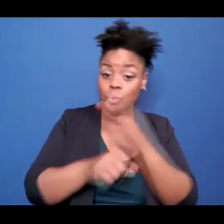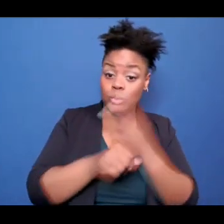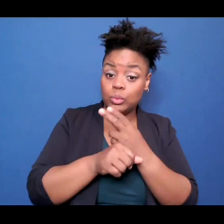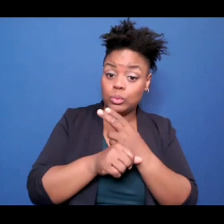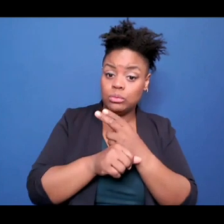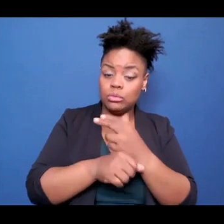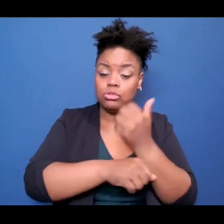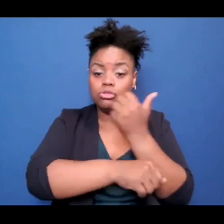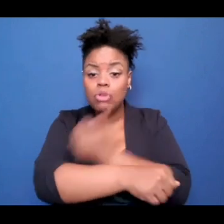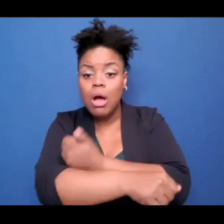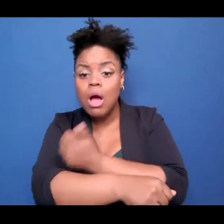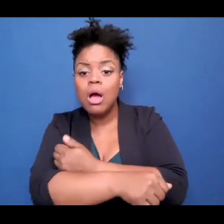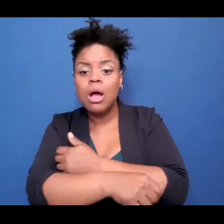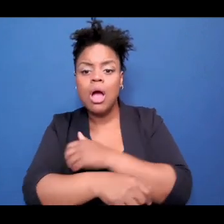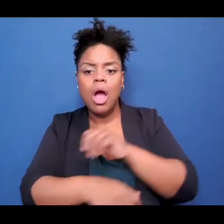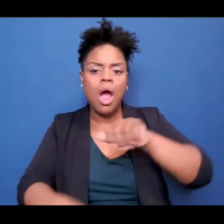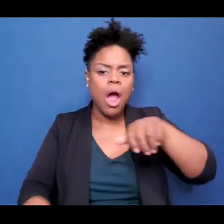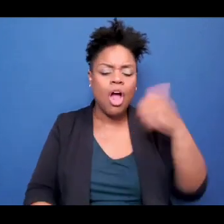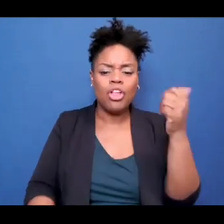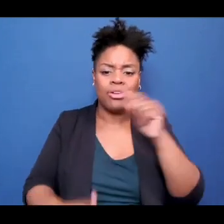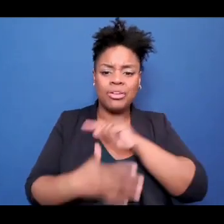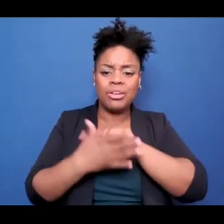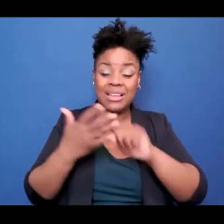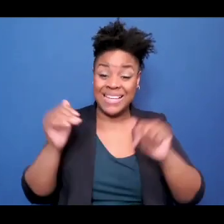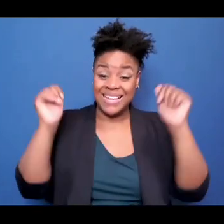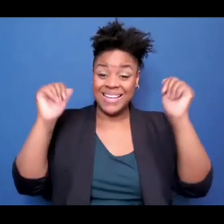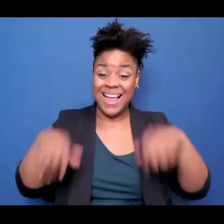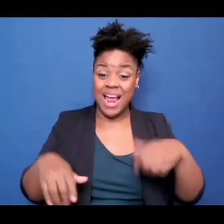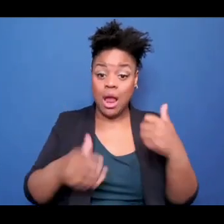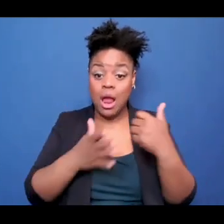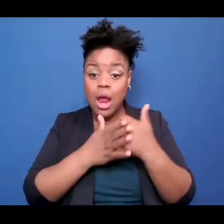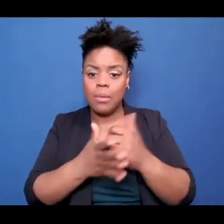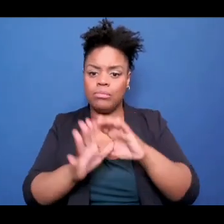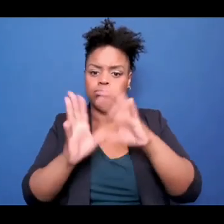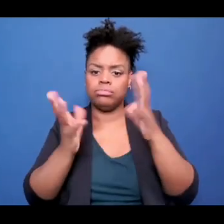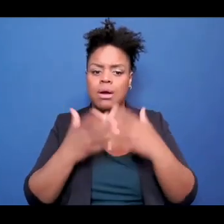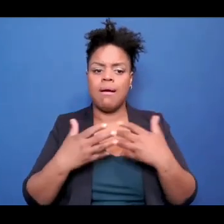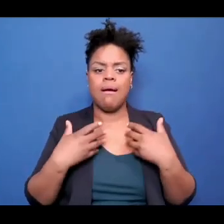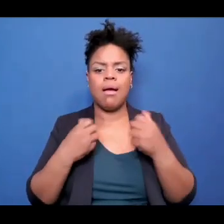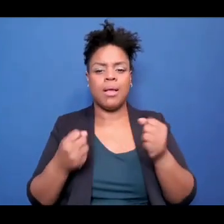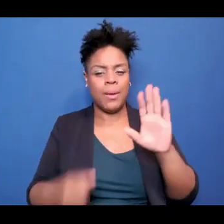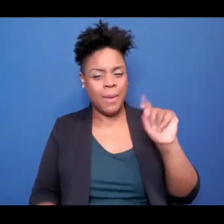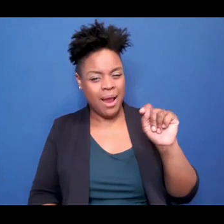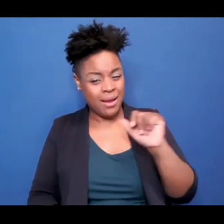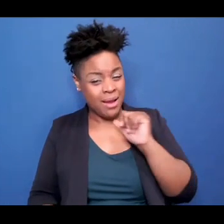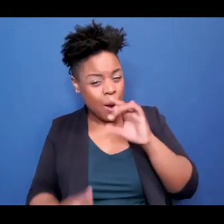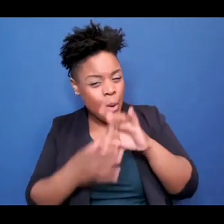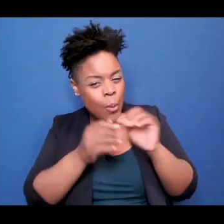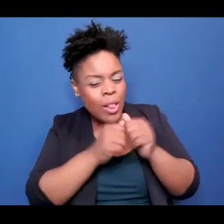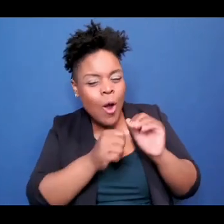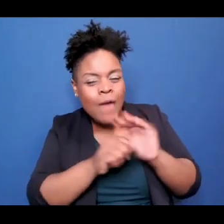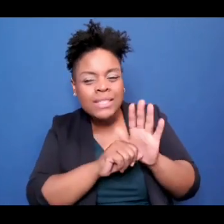USING THESE SUBSTANCES CAN SUPPORT OVERALL HEALTH, BUT OBVIOUSLY THESE RNLT BEHAVIORS IMMEDIATELY LINKED WITH INFECTION RISK FROM AN AIRBORNE